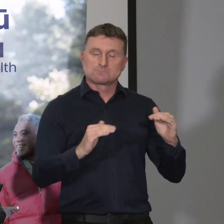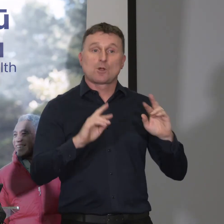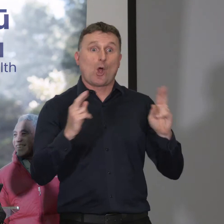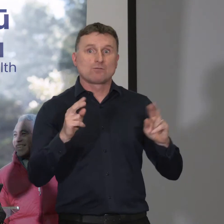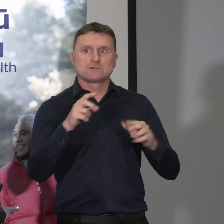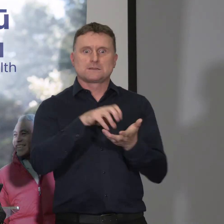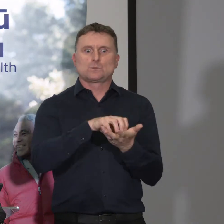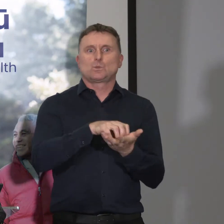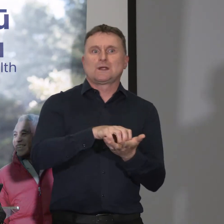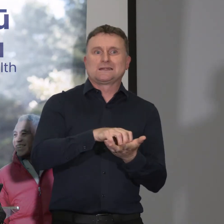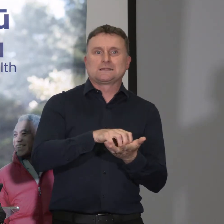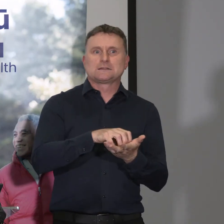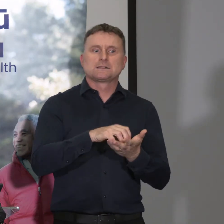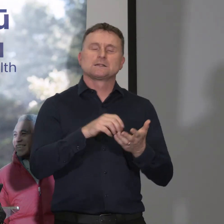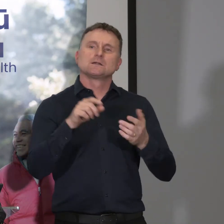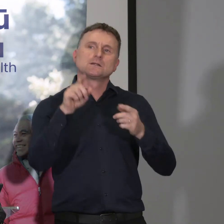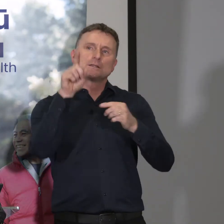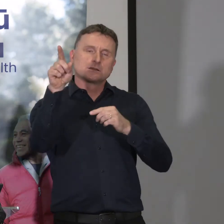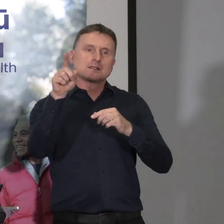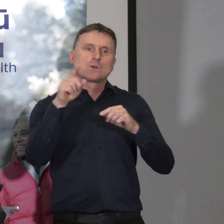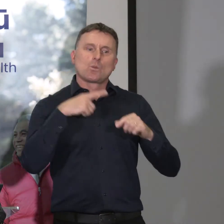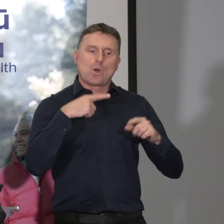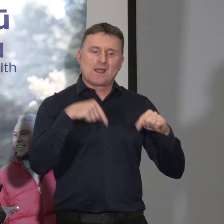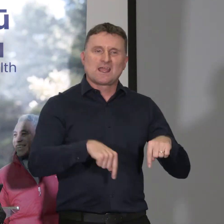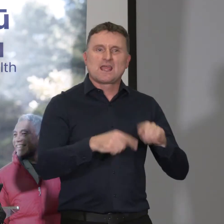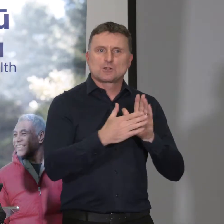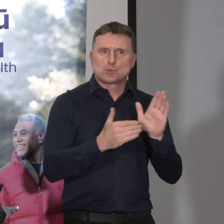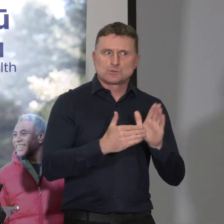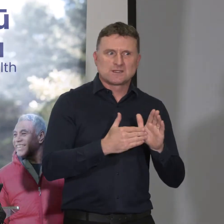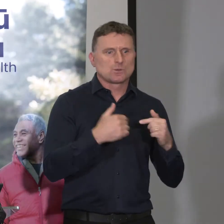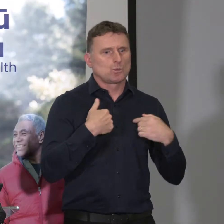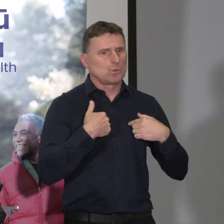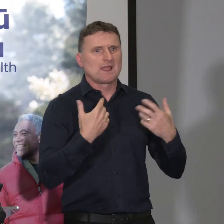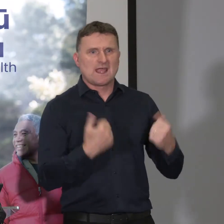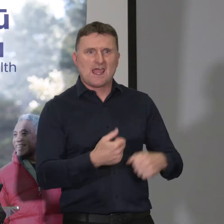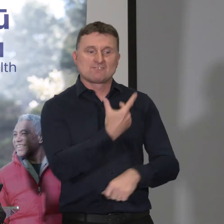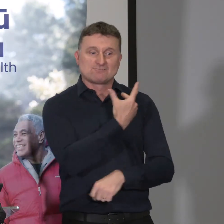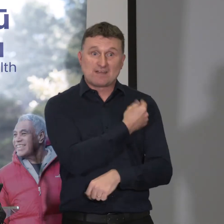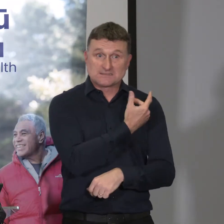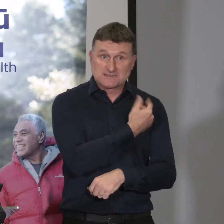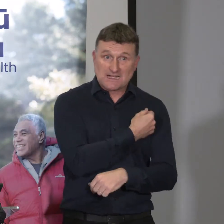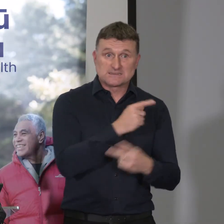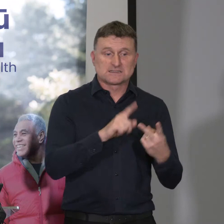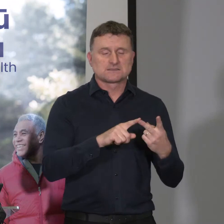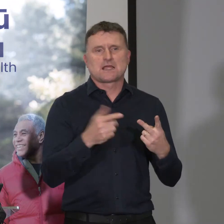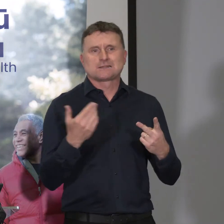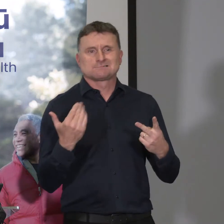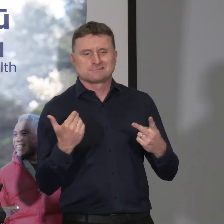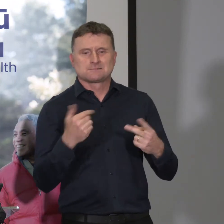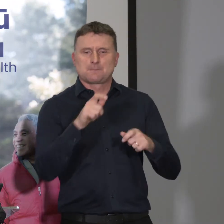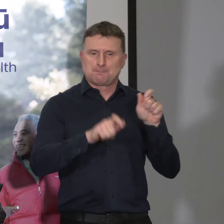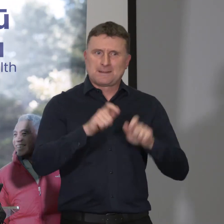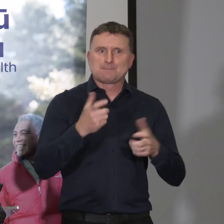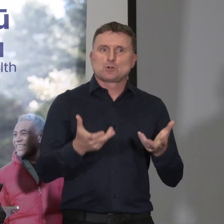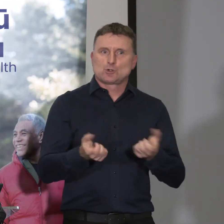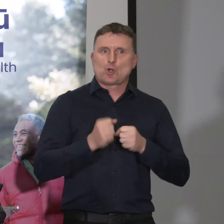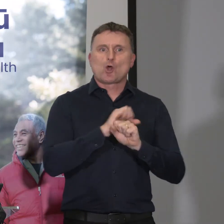same levels of hospitalisations. This could also be the case in New Zealand particularly given our